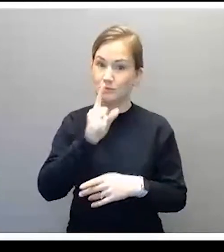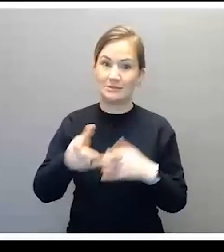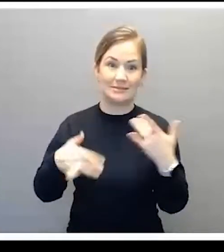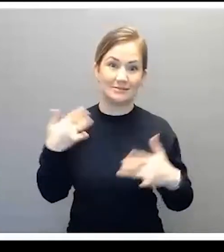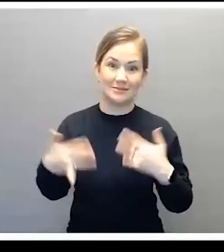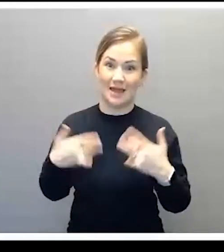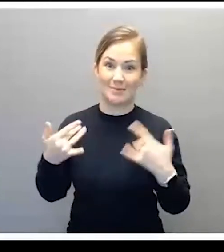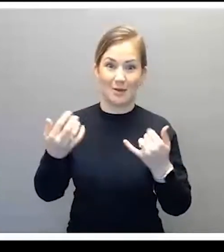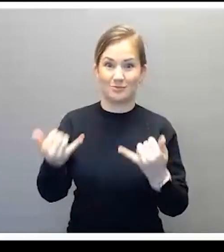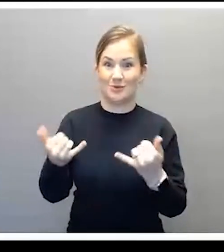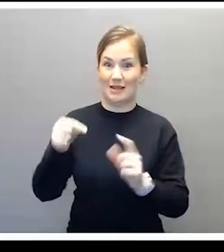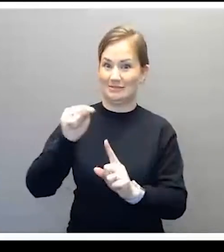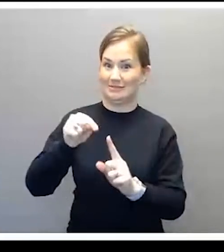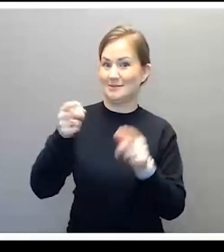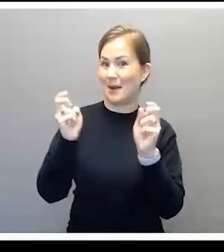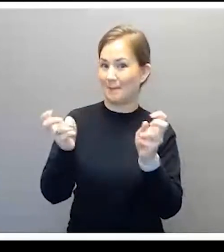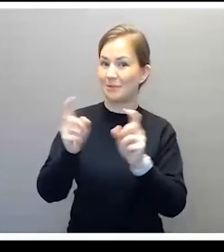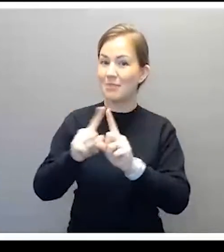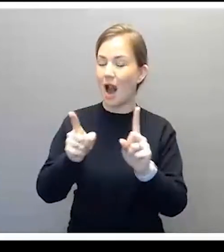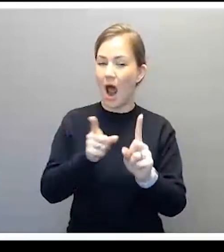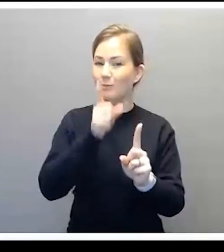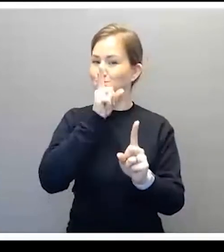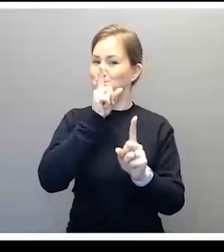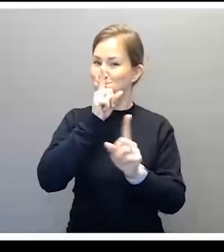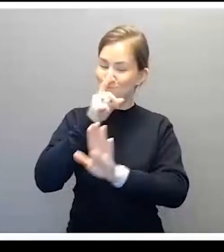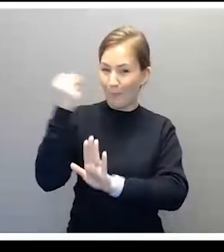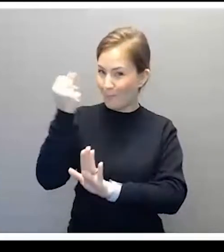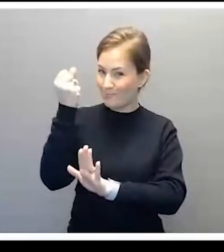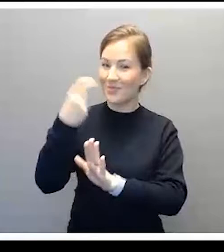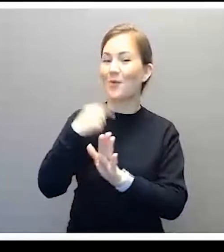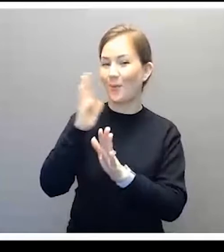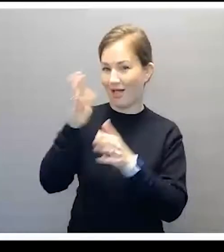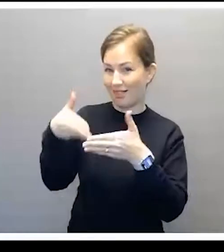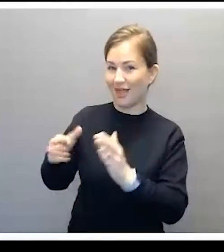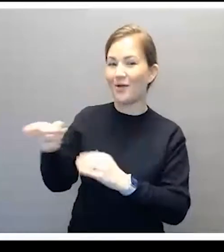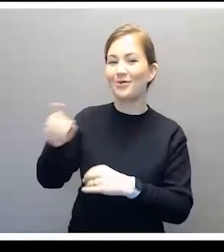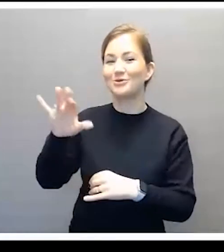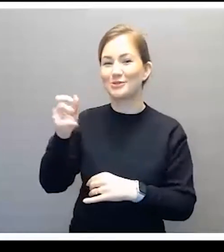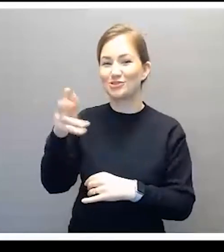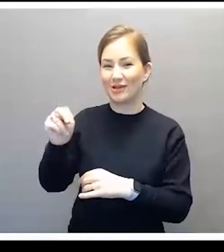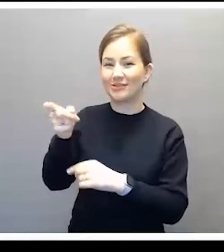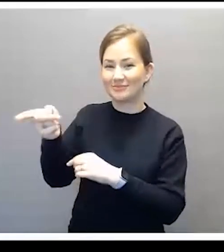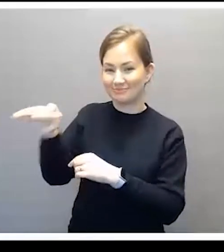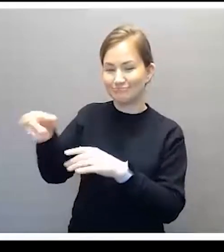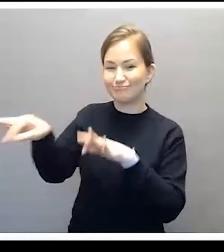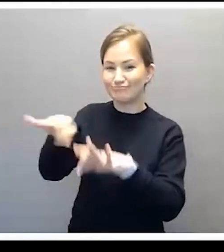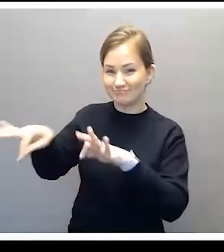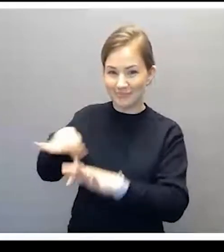I'm excited about this topic, but I won't spoil it for you. I will let Christian introduce this.